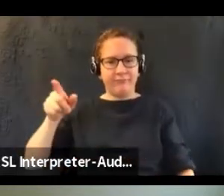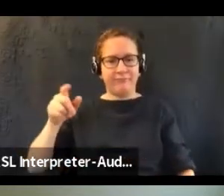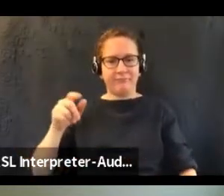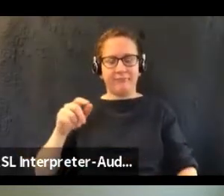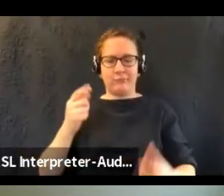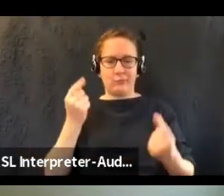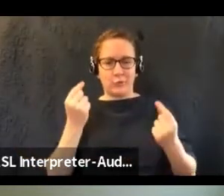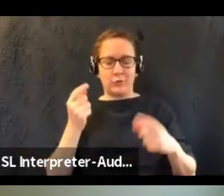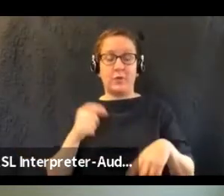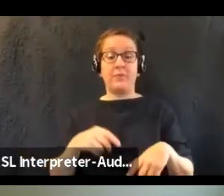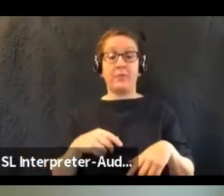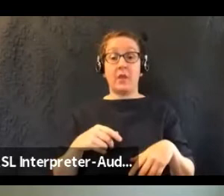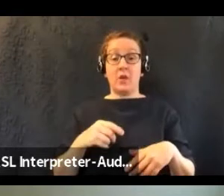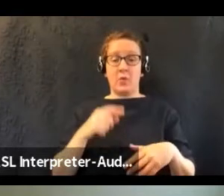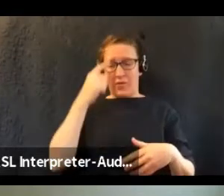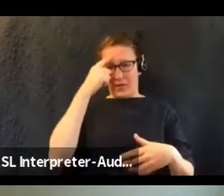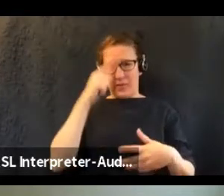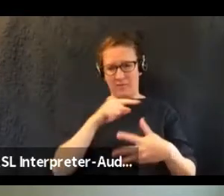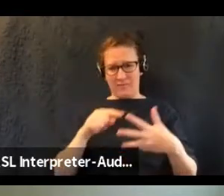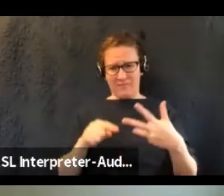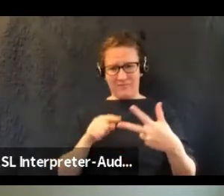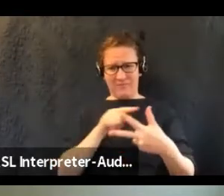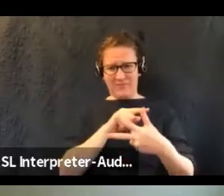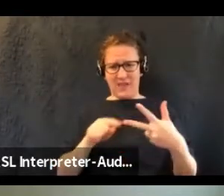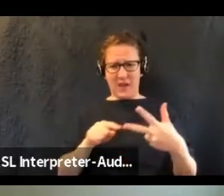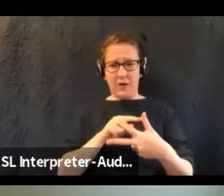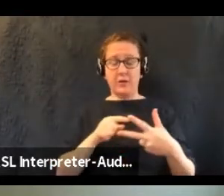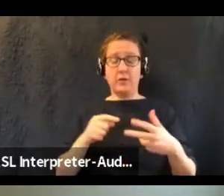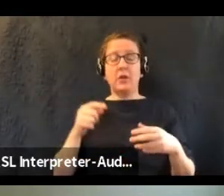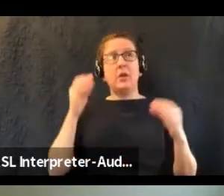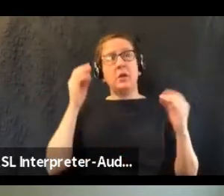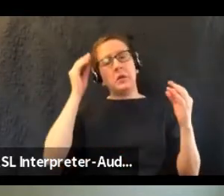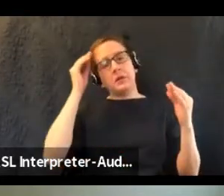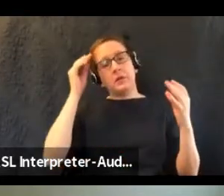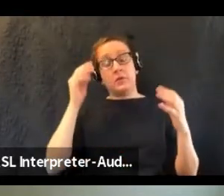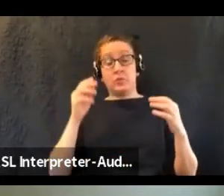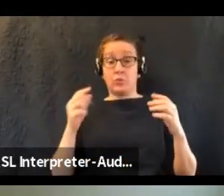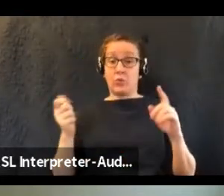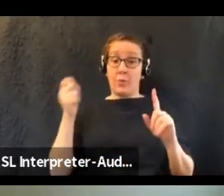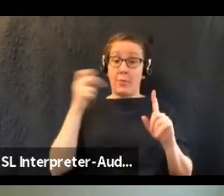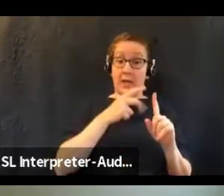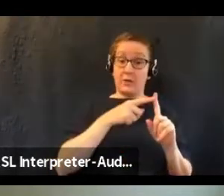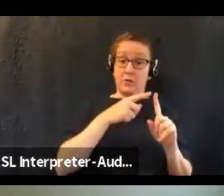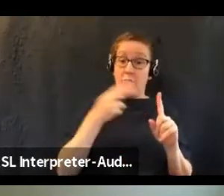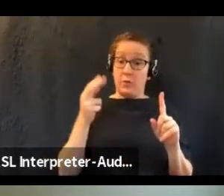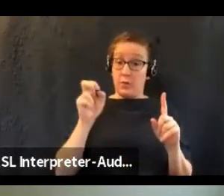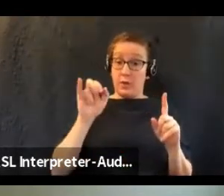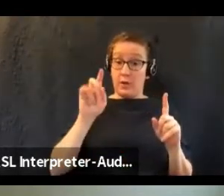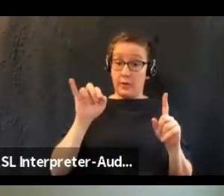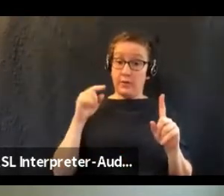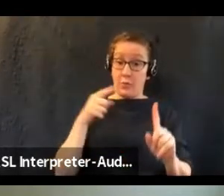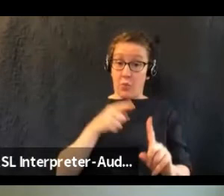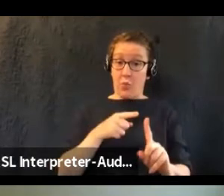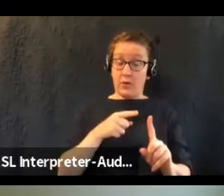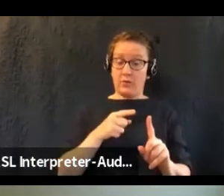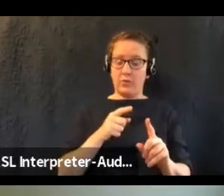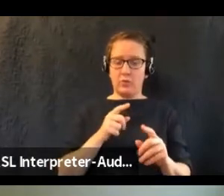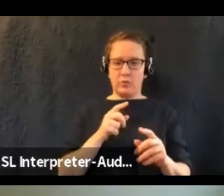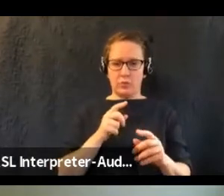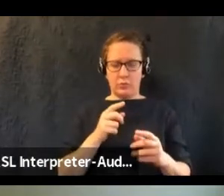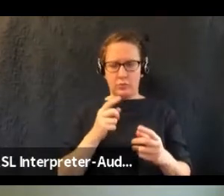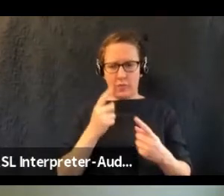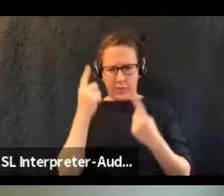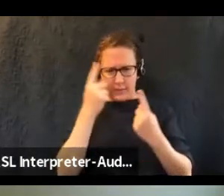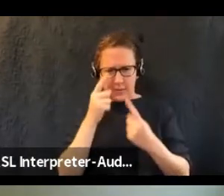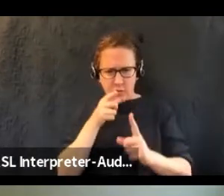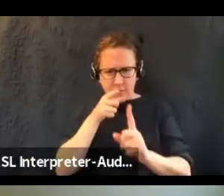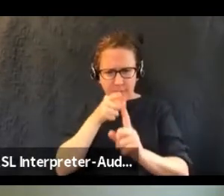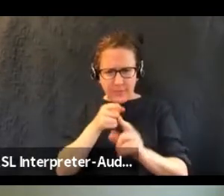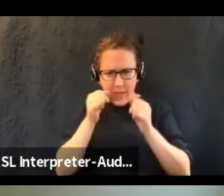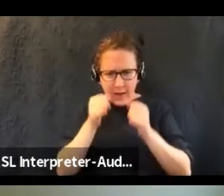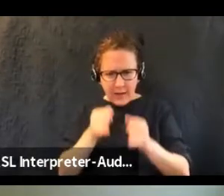go back to Heidi's point about taking the individual student, thinking of assessing